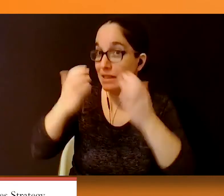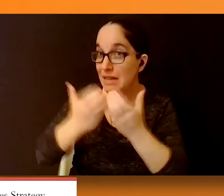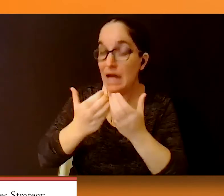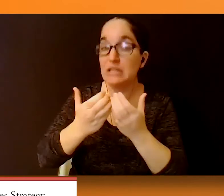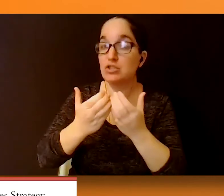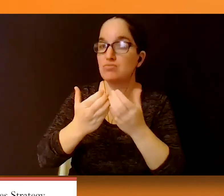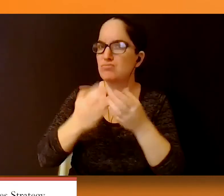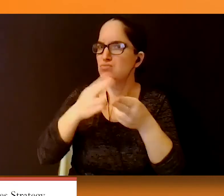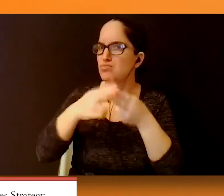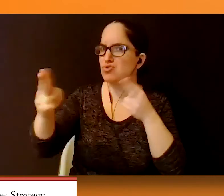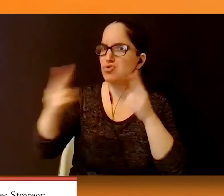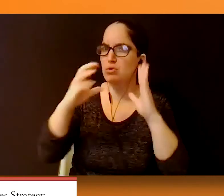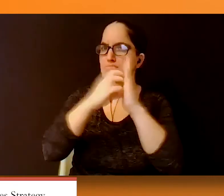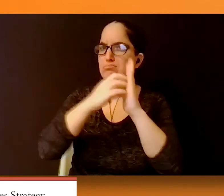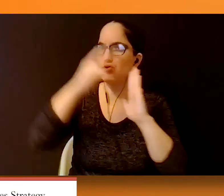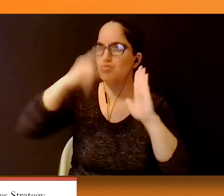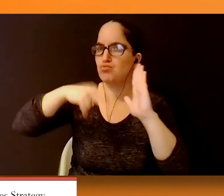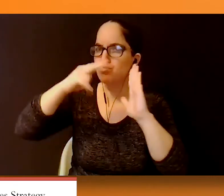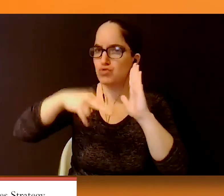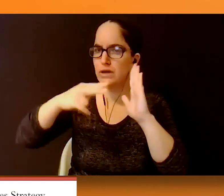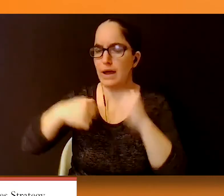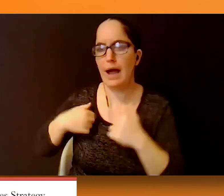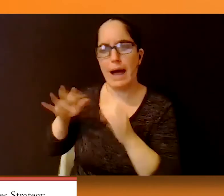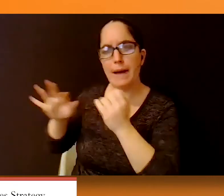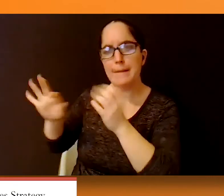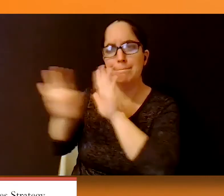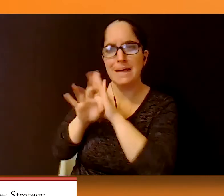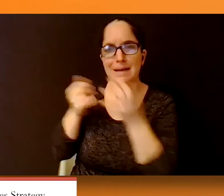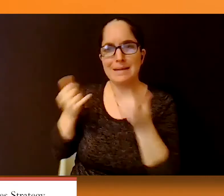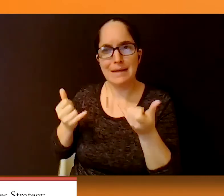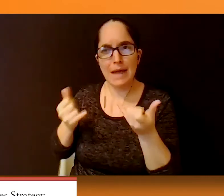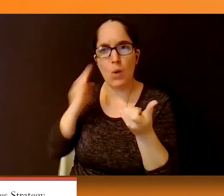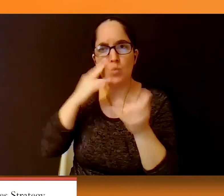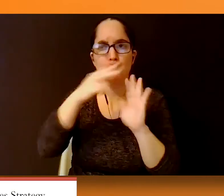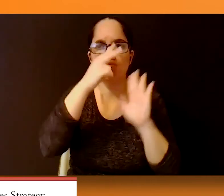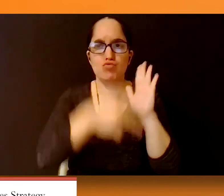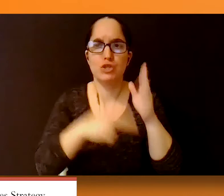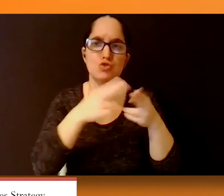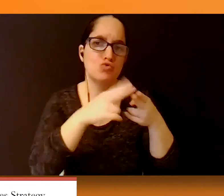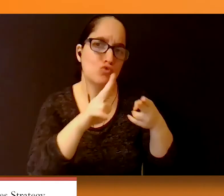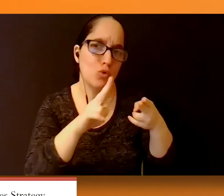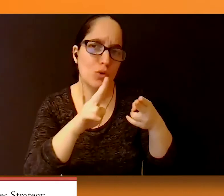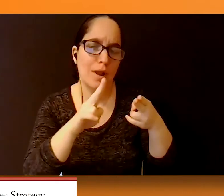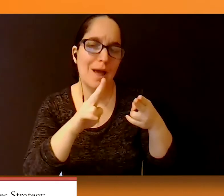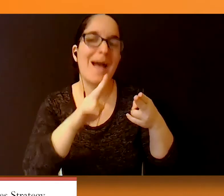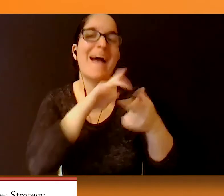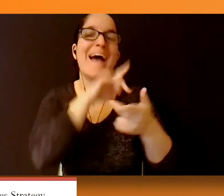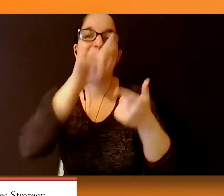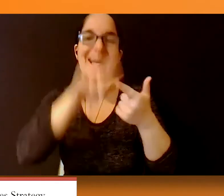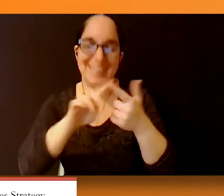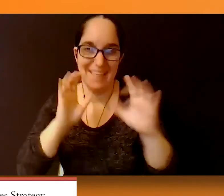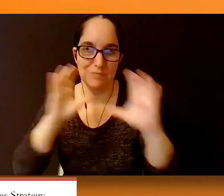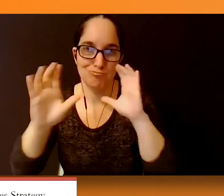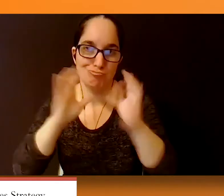was just to read a short passage that you picked for the day and start having conversation off of that passage